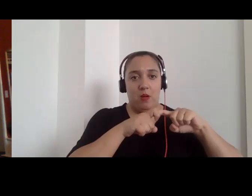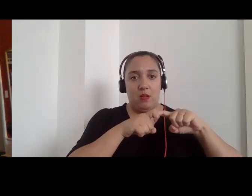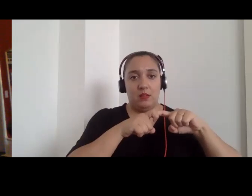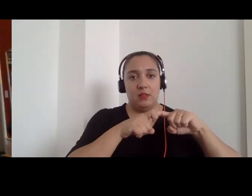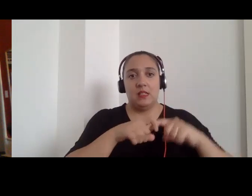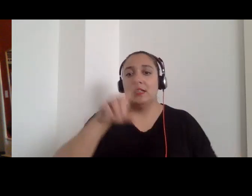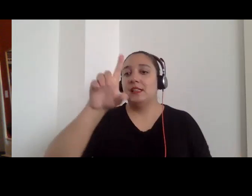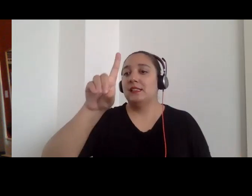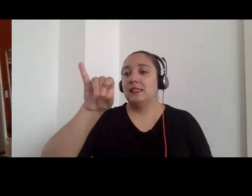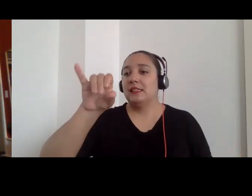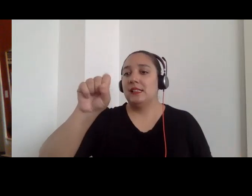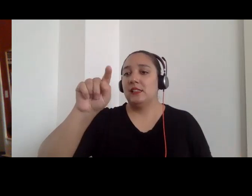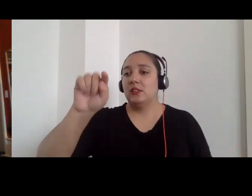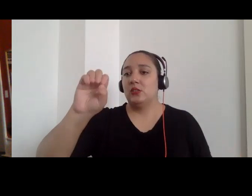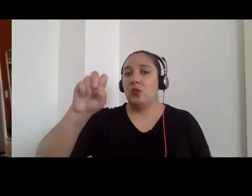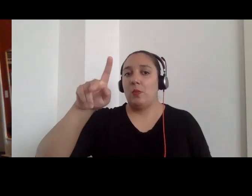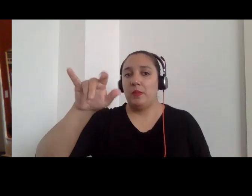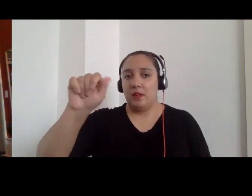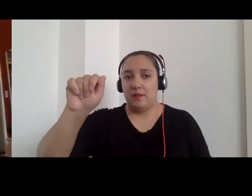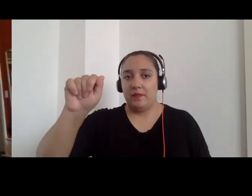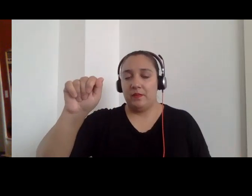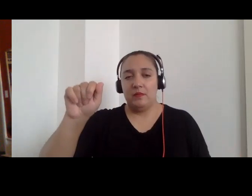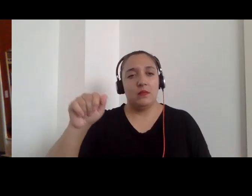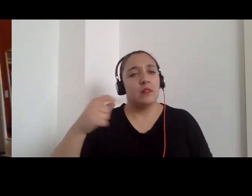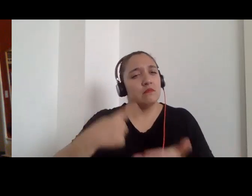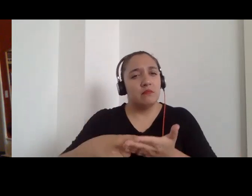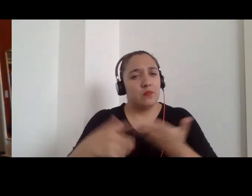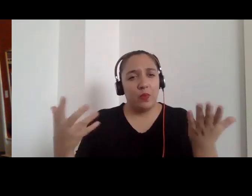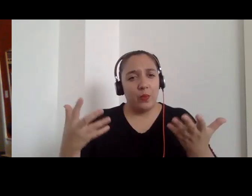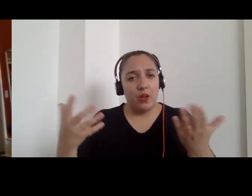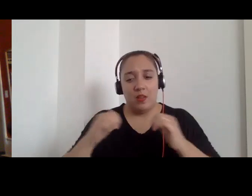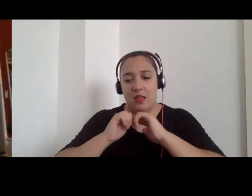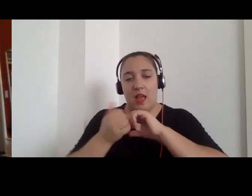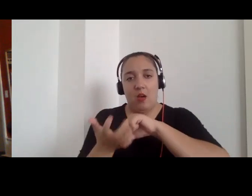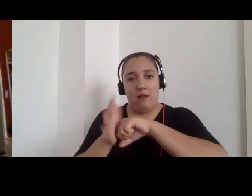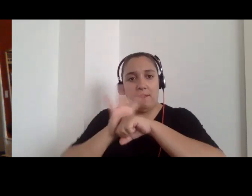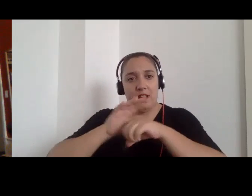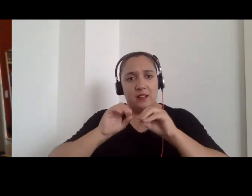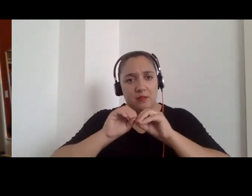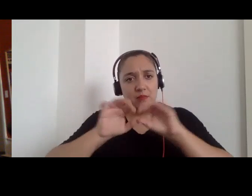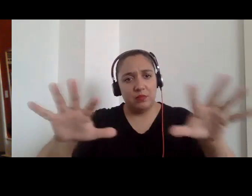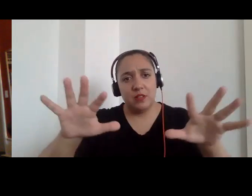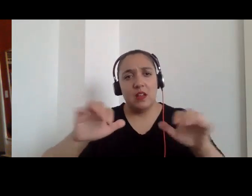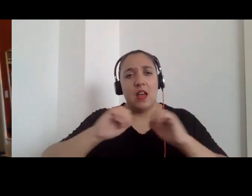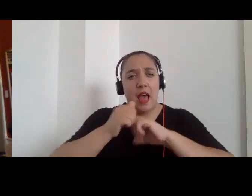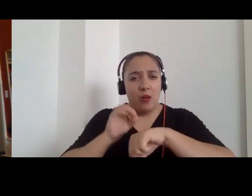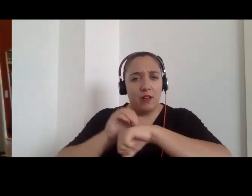talk about the effects of COVID 19 and the way dance and arts workers have been affected and are making sense of this